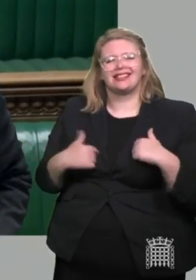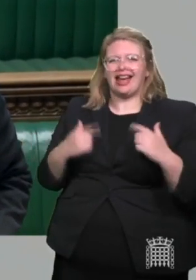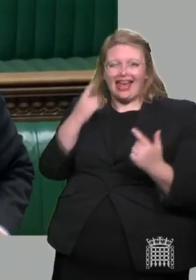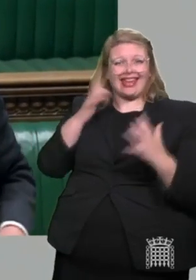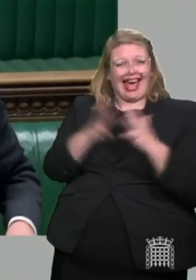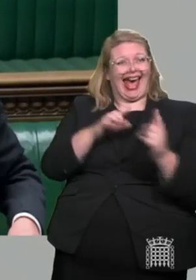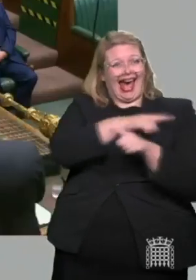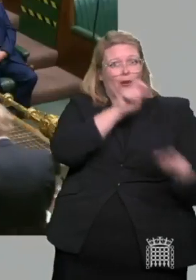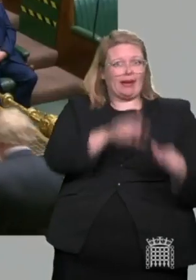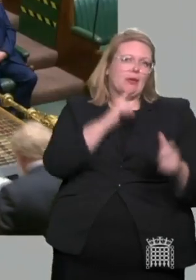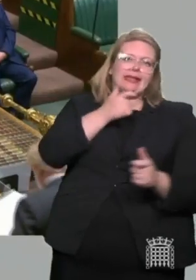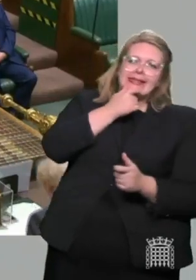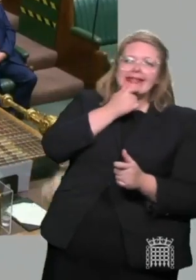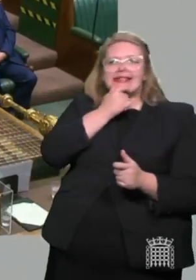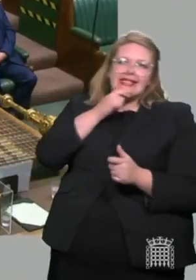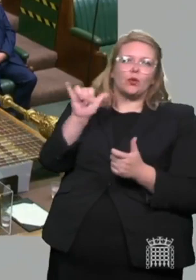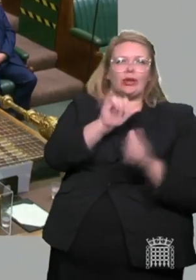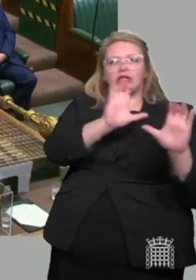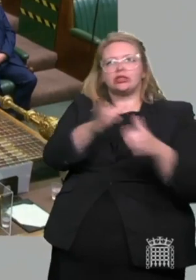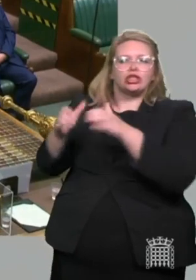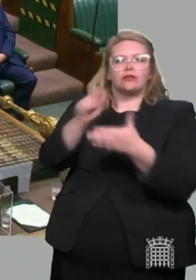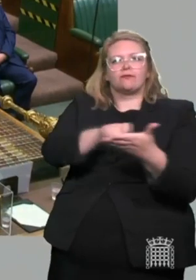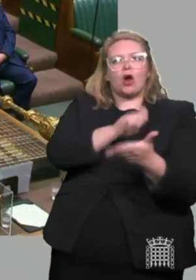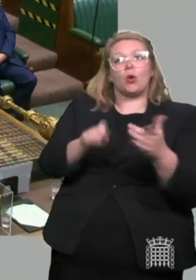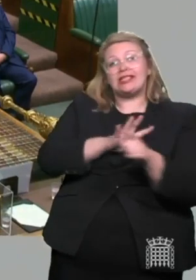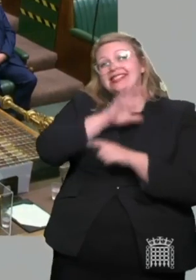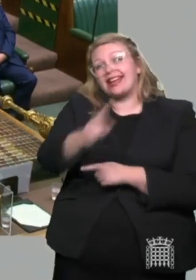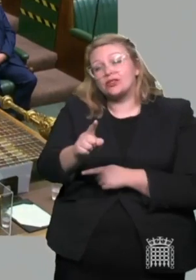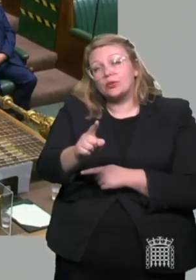Keir Starmer Answer the question! That is what the public